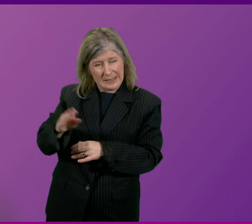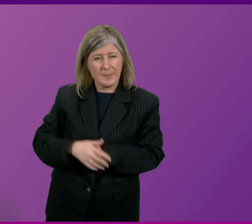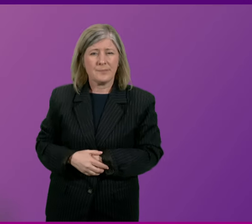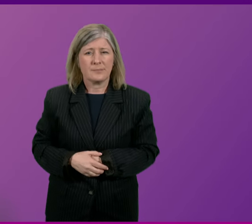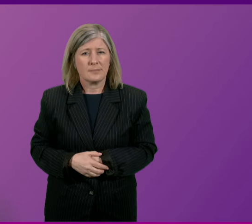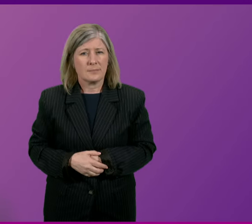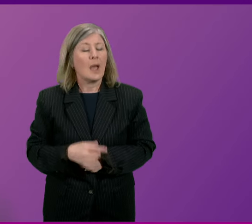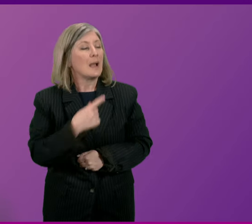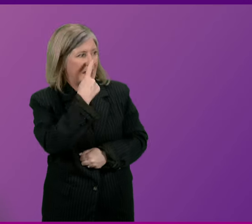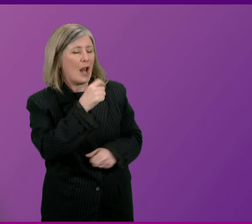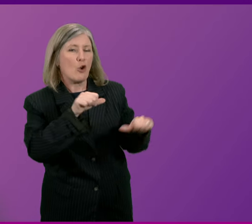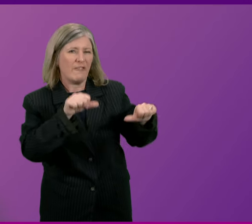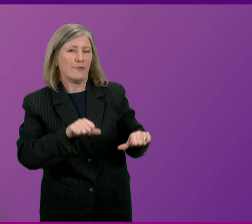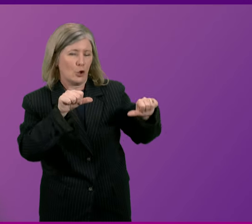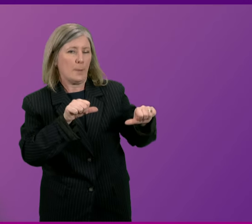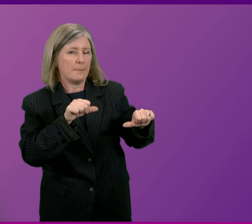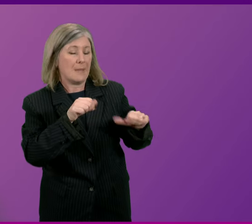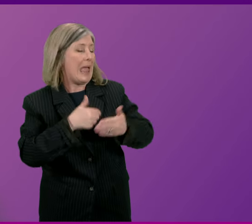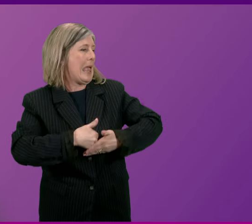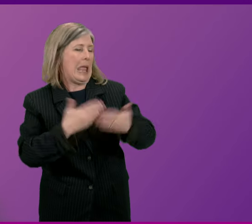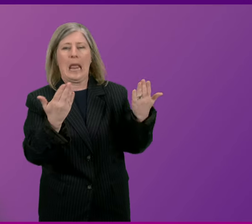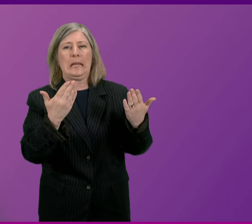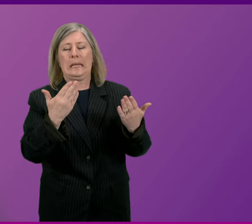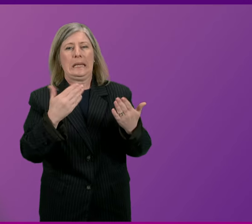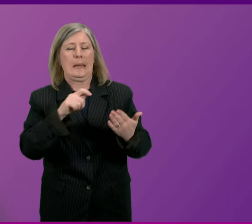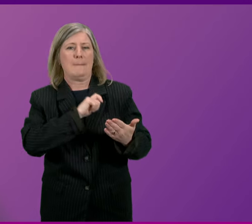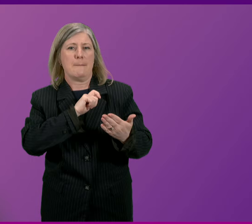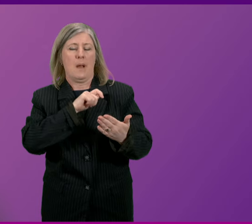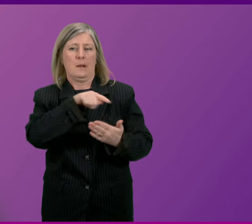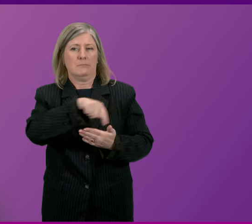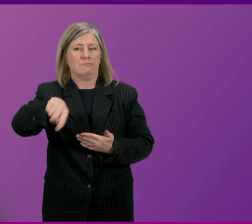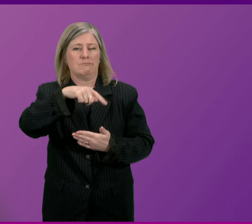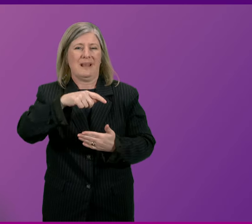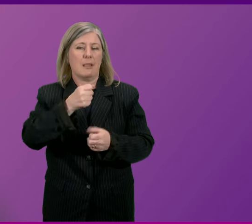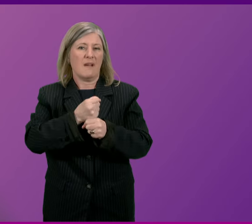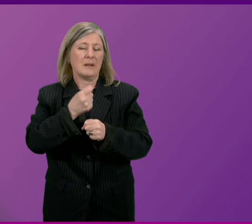I can confirm, Mr Johnson, that any member of the Government can make such a request.